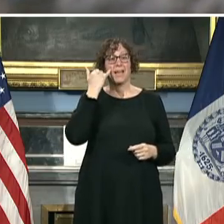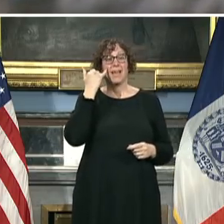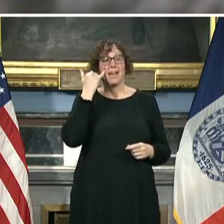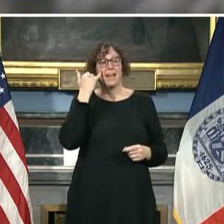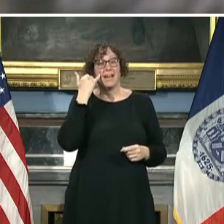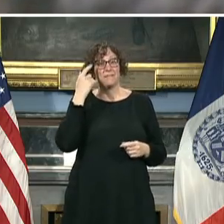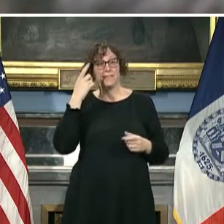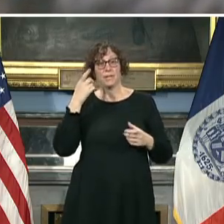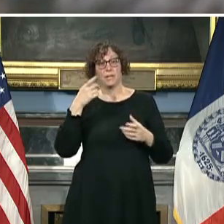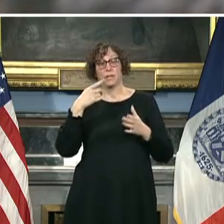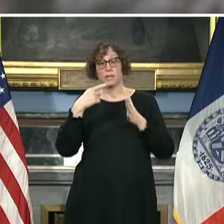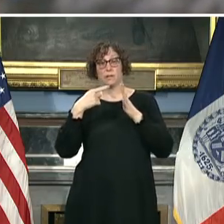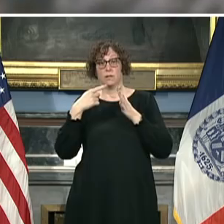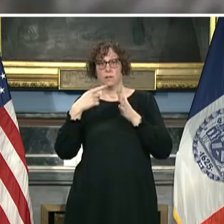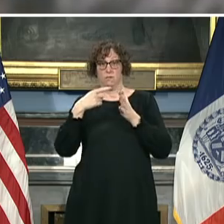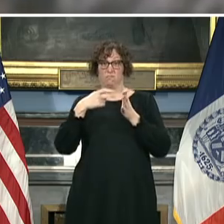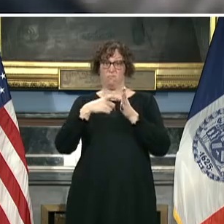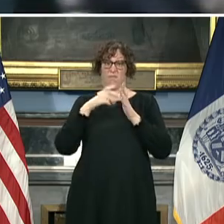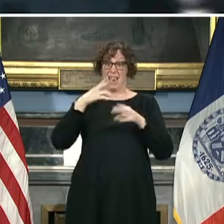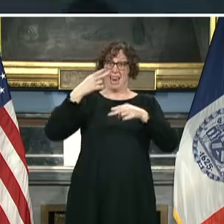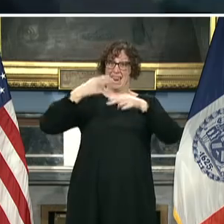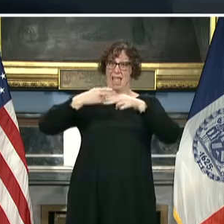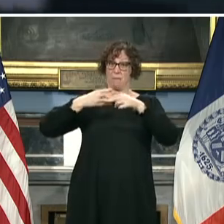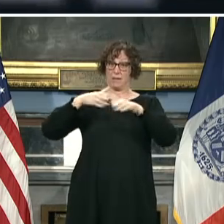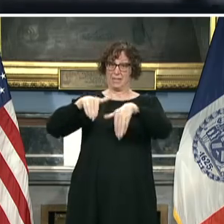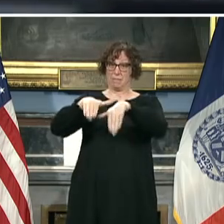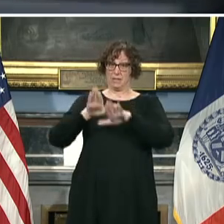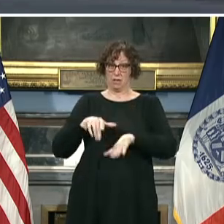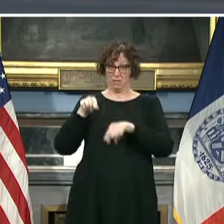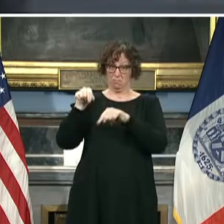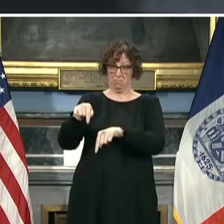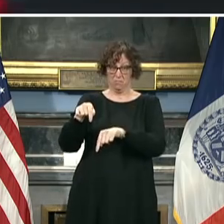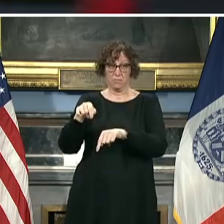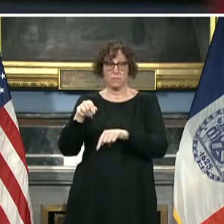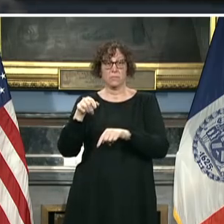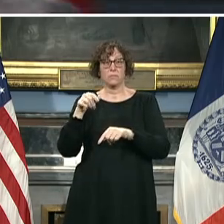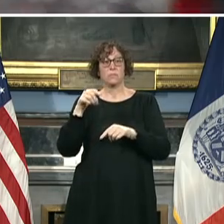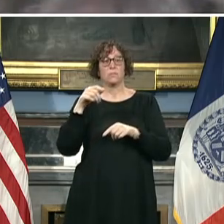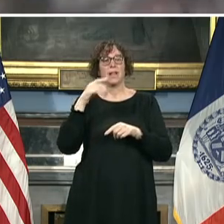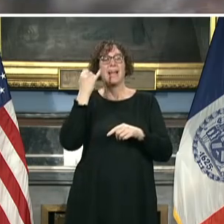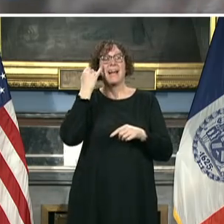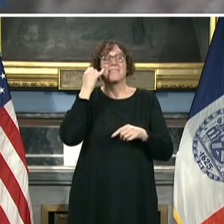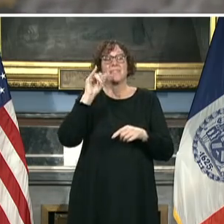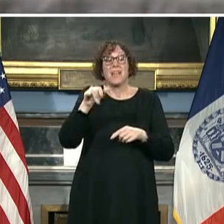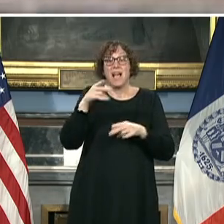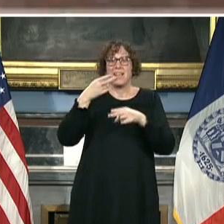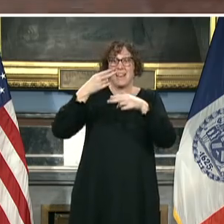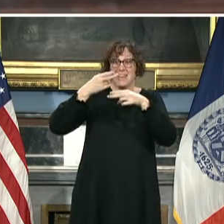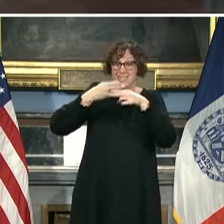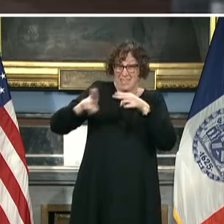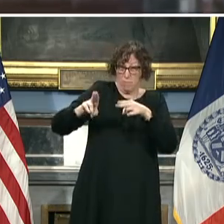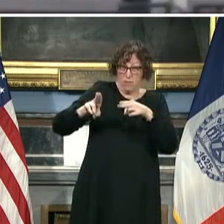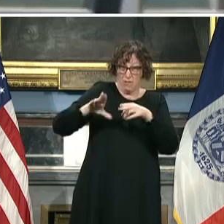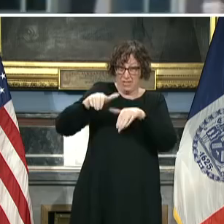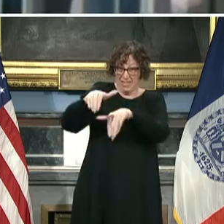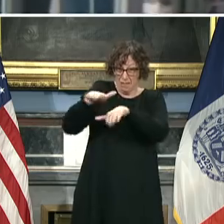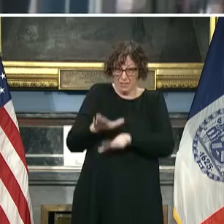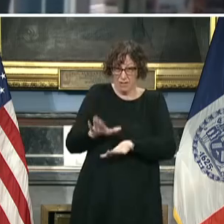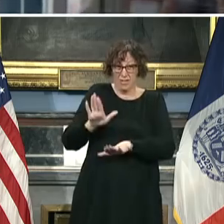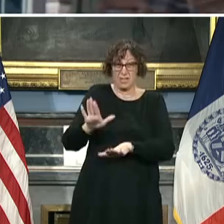WE'RE GOING TO GO ABOUT IT. WE WILL HAVE THE CAPACITY FOR TEMPORARY BURIALS. THAT'S ALL I'M GOING TO SAY.